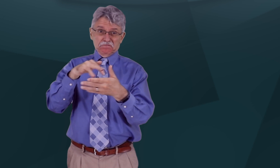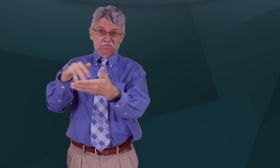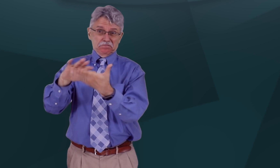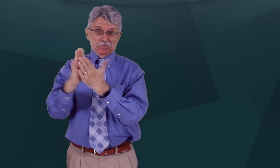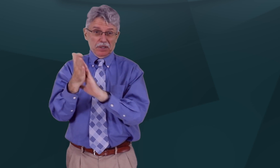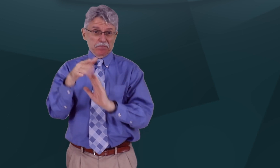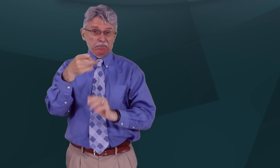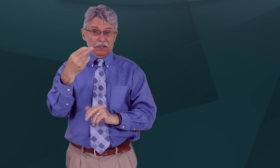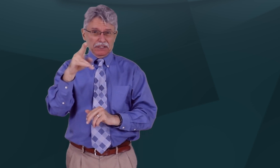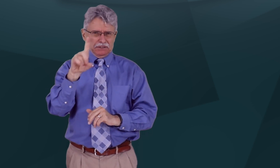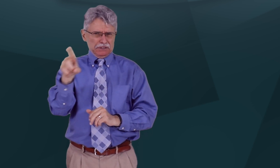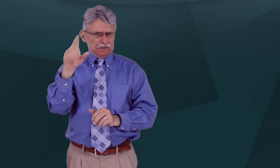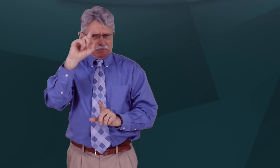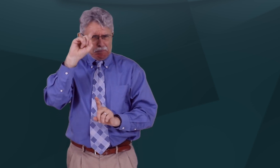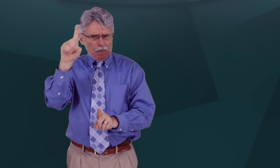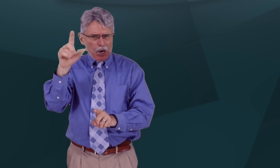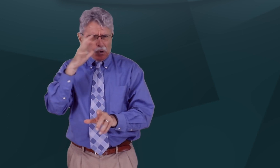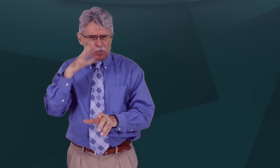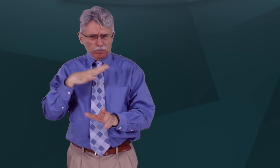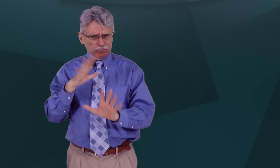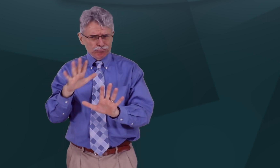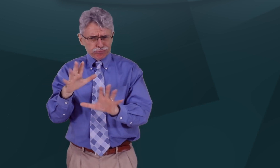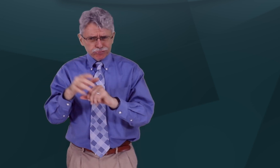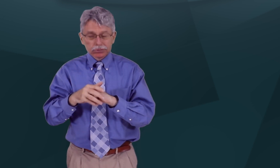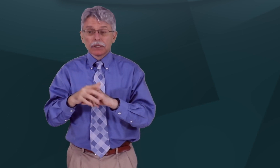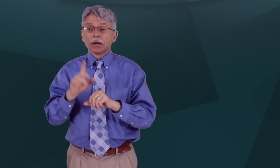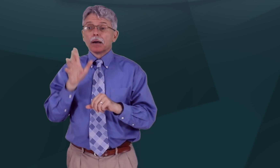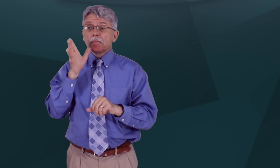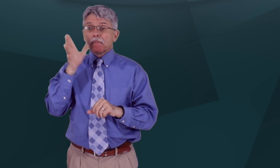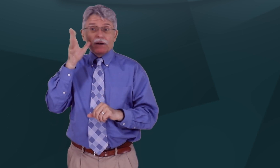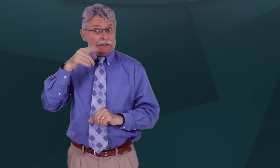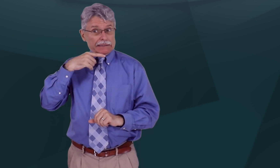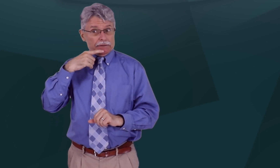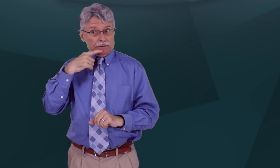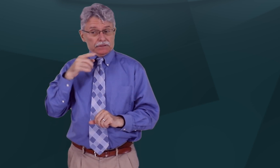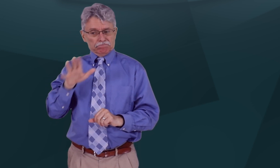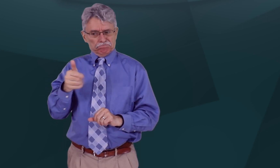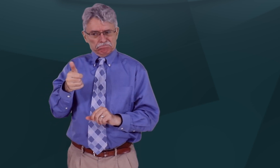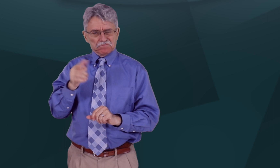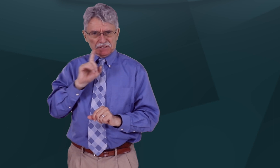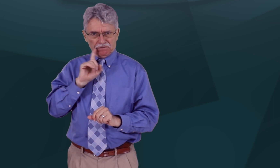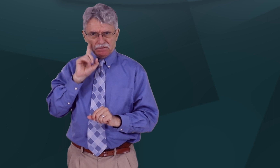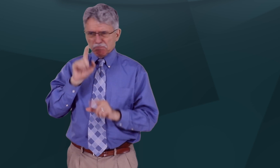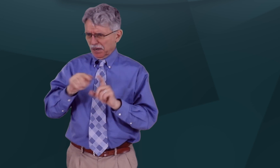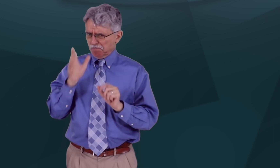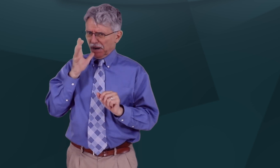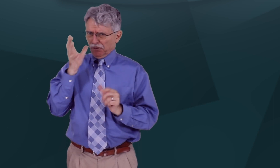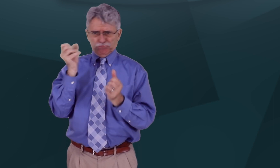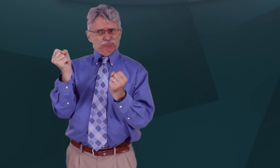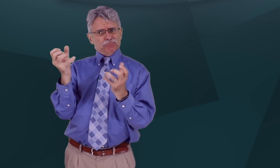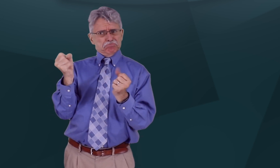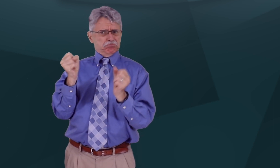She is studying for a PhD -- intelligent lady -- and we were talking about, you know,